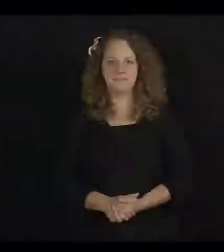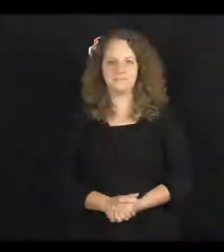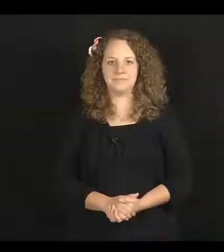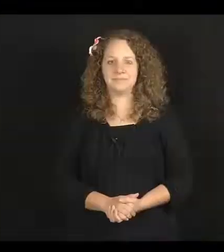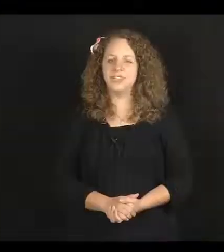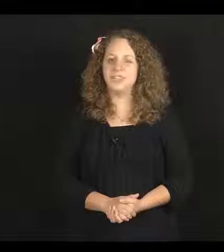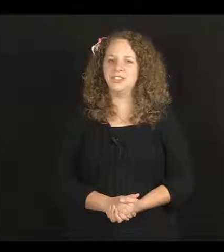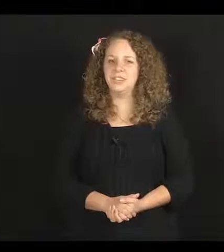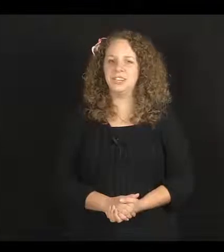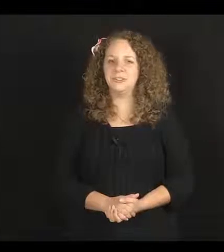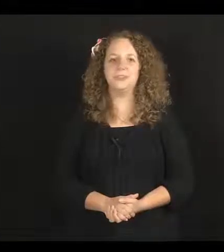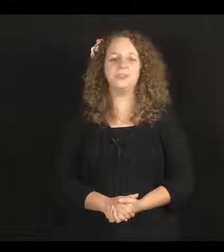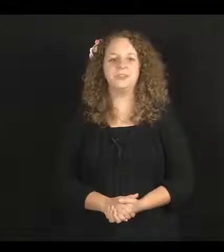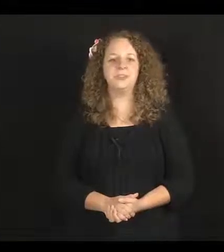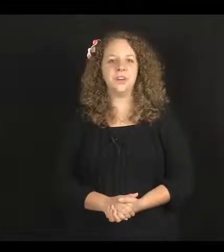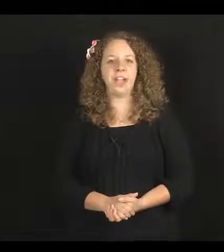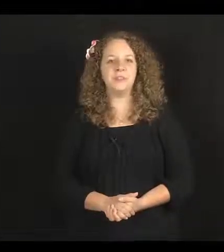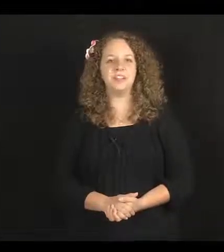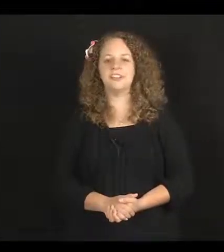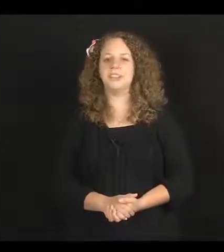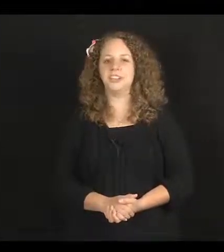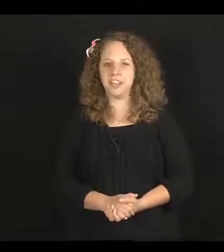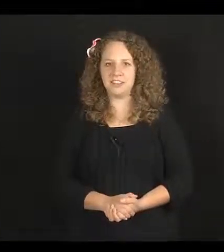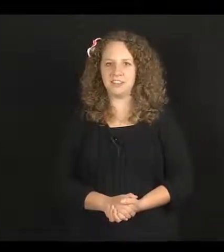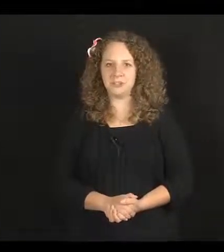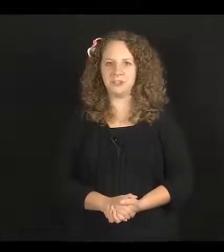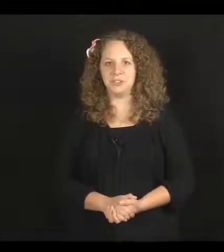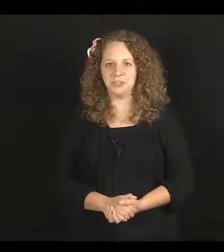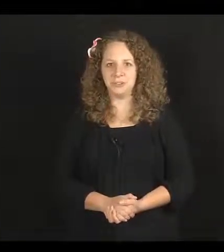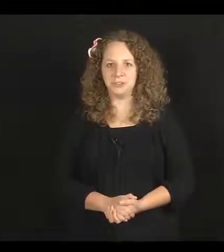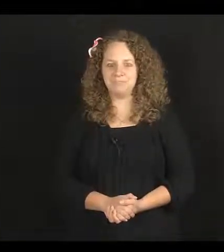In this video, you will learn the vocabulary for the “Life Cut Short” devotion.